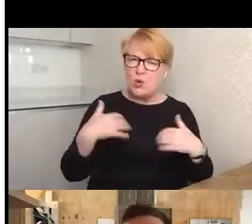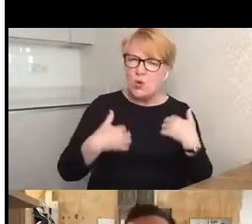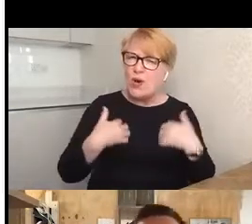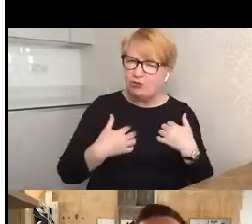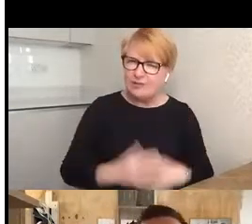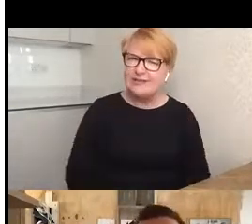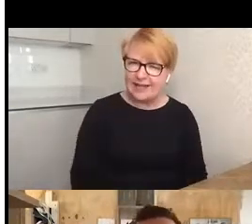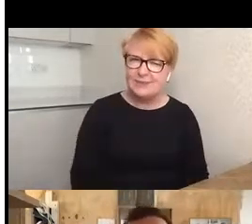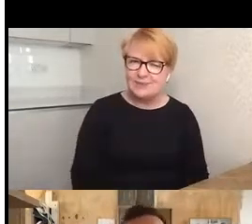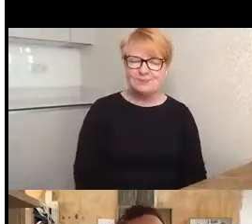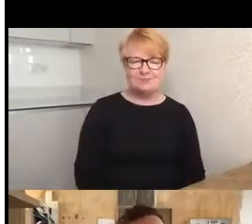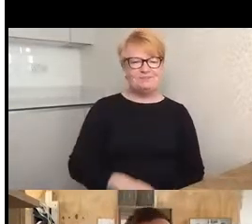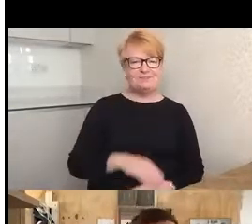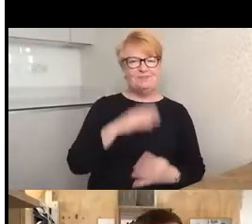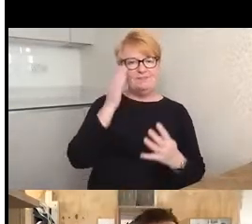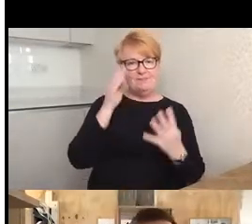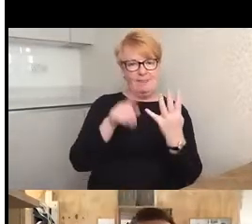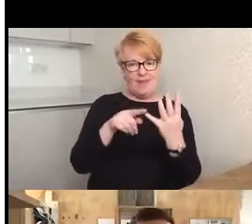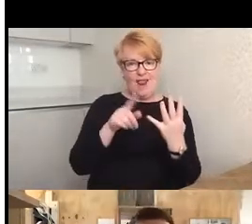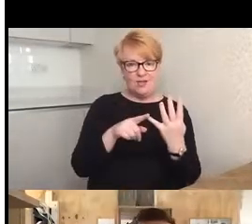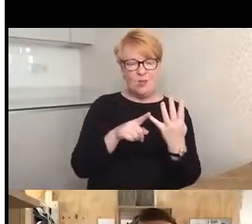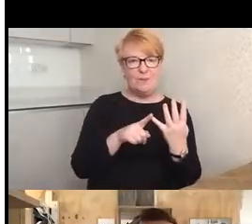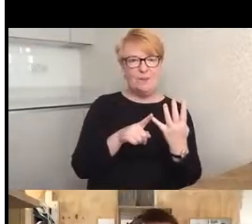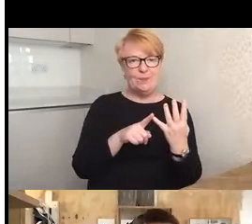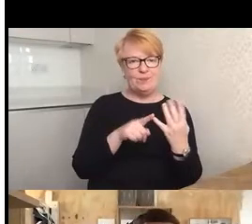And then the last one is, and I've called this artist is activist.